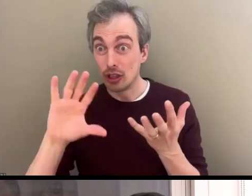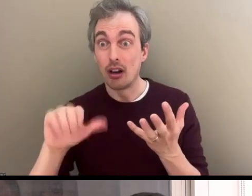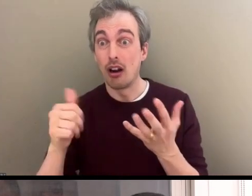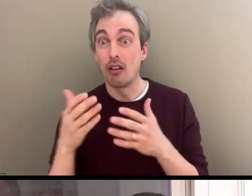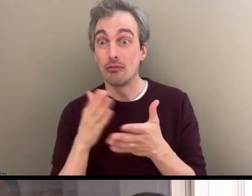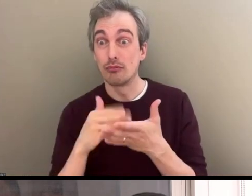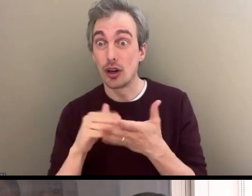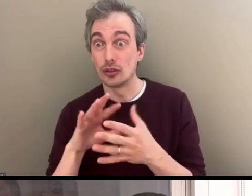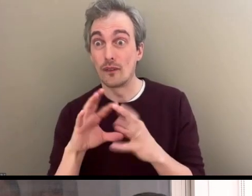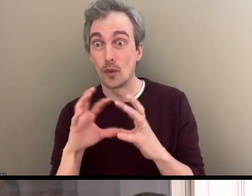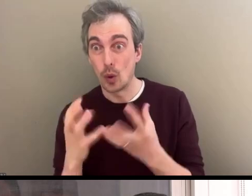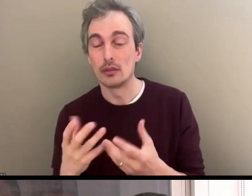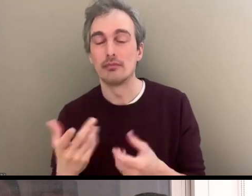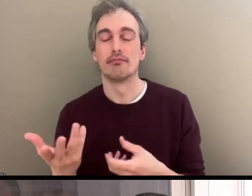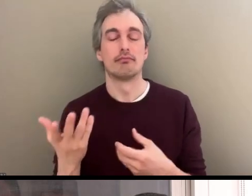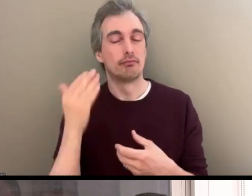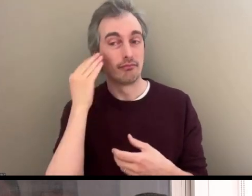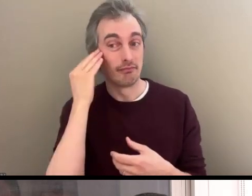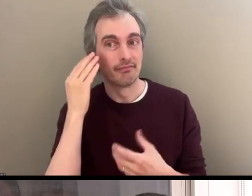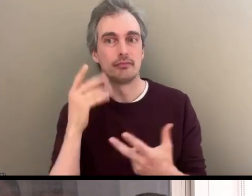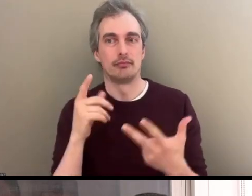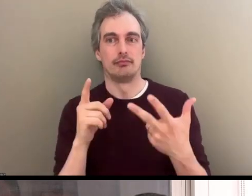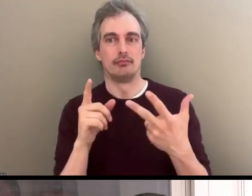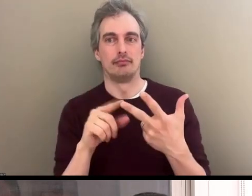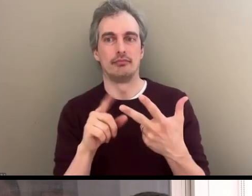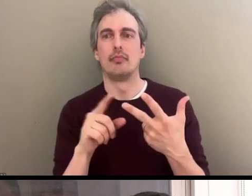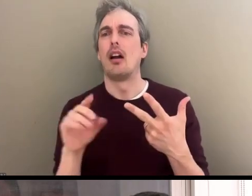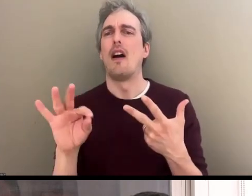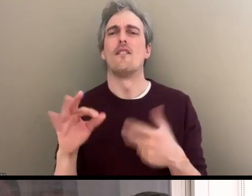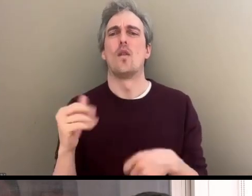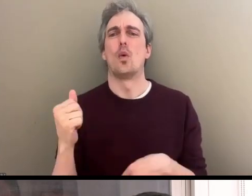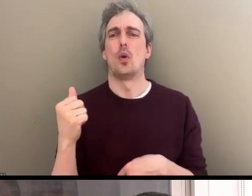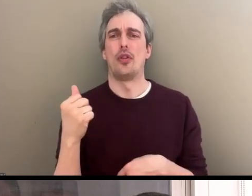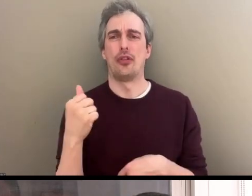And number three is, of those three, there's clearly some pros and cons.